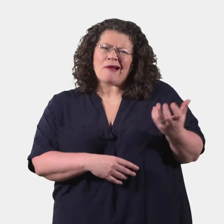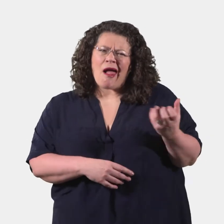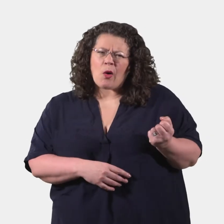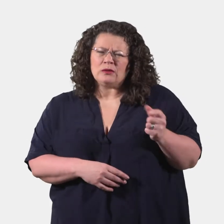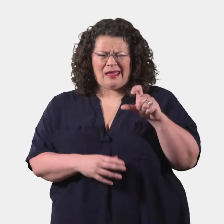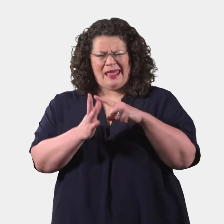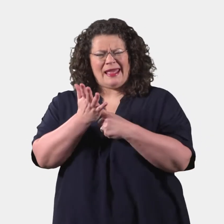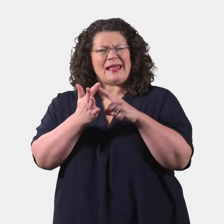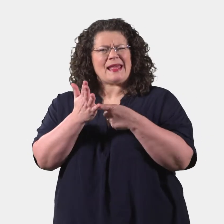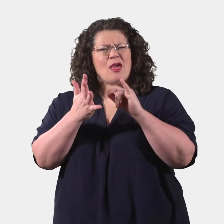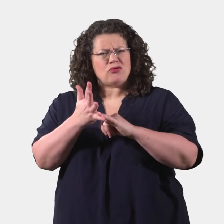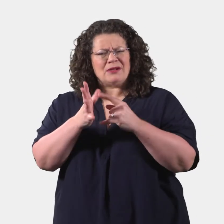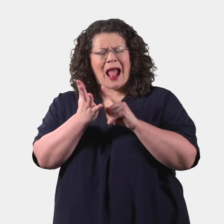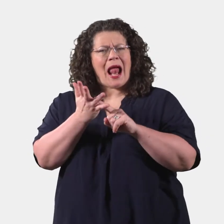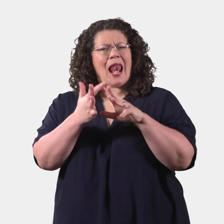What is Carer's Allowance?